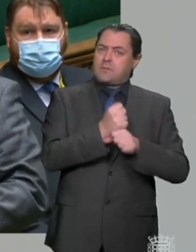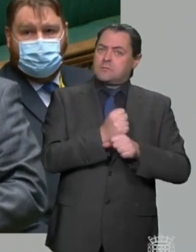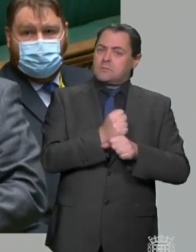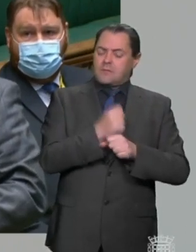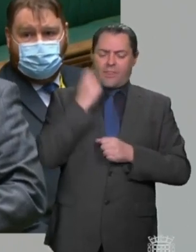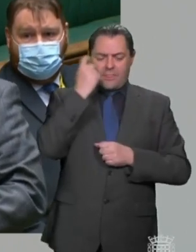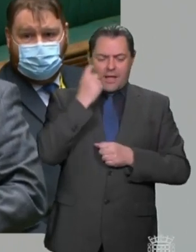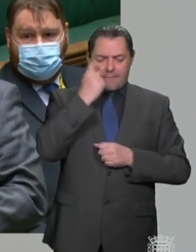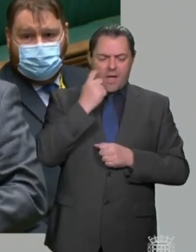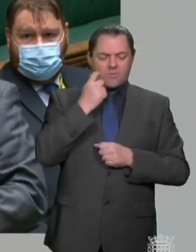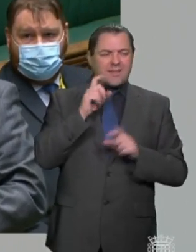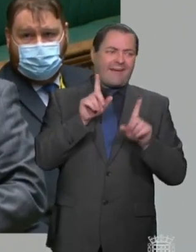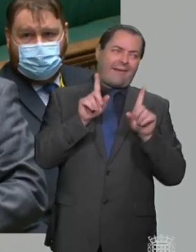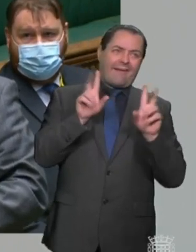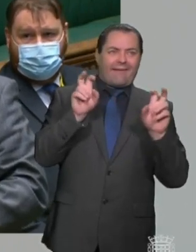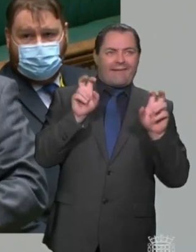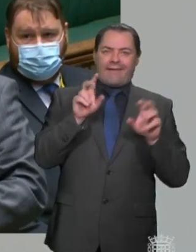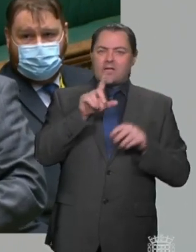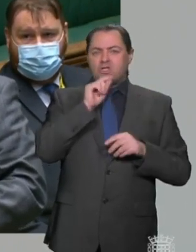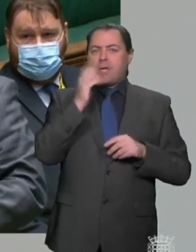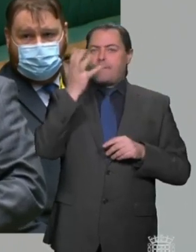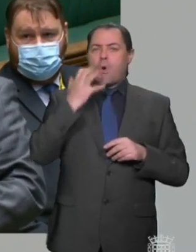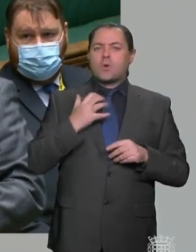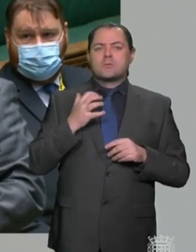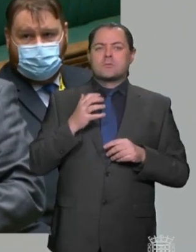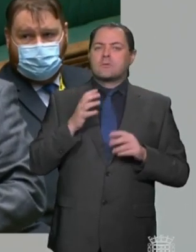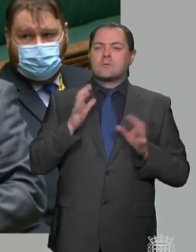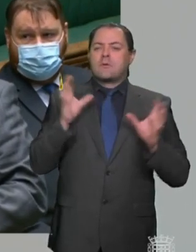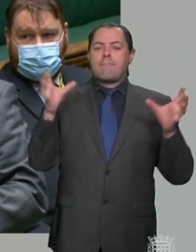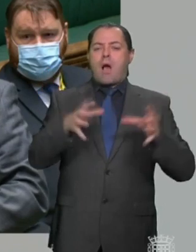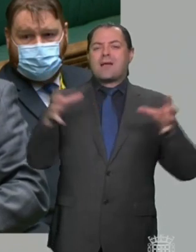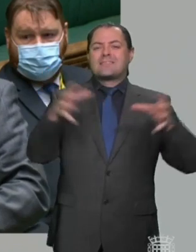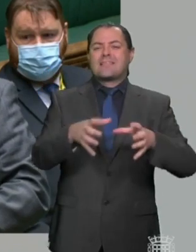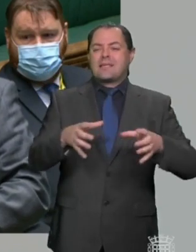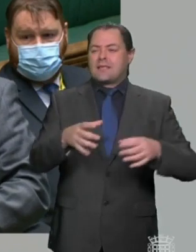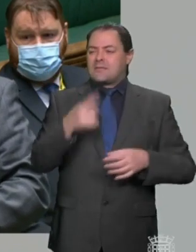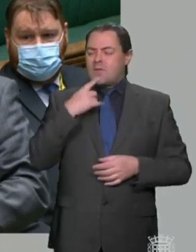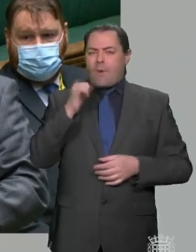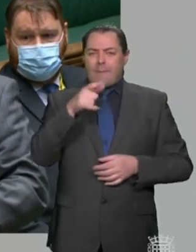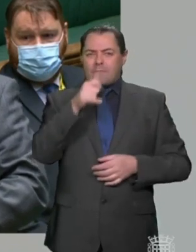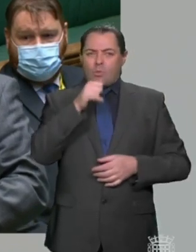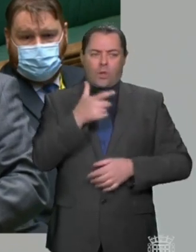chicken pox parties and joking about injecting the Prime Minister with covid live on TV.